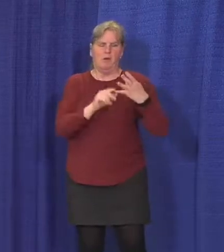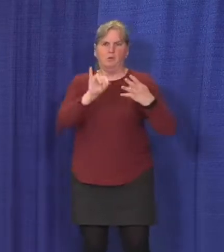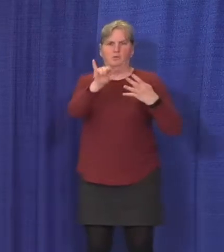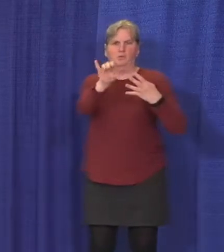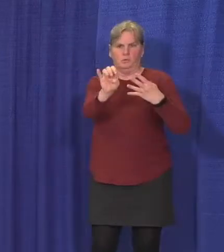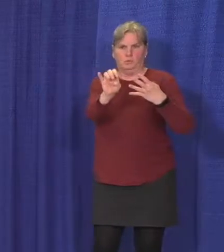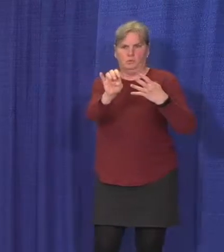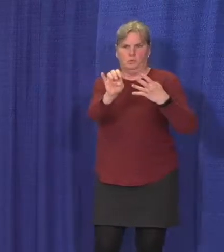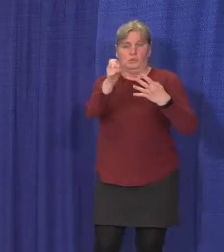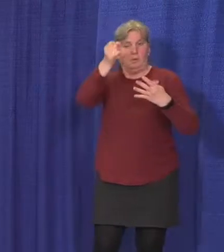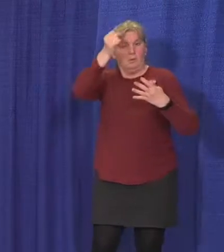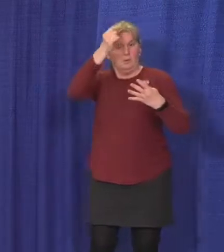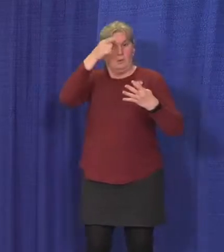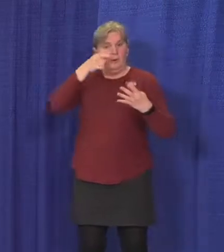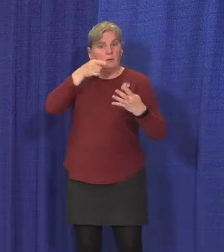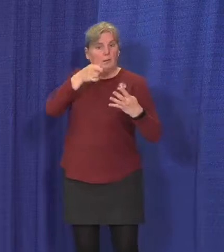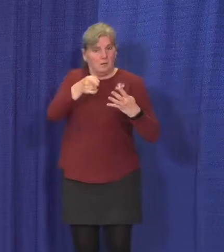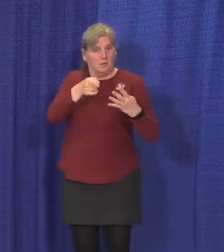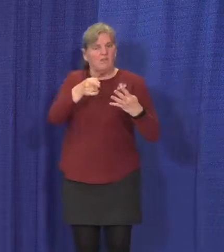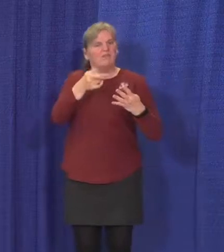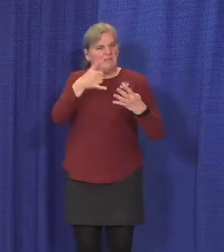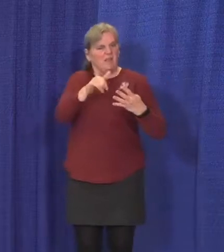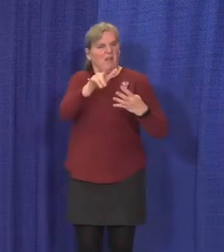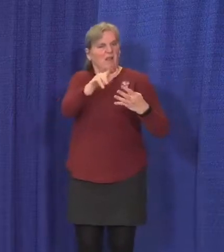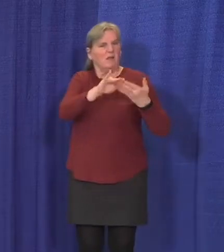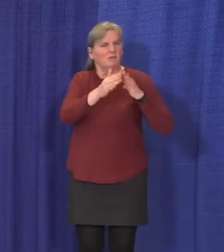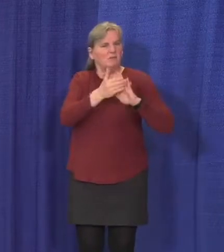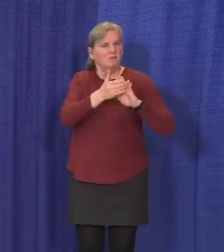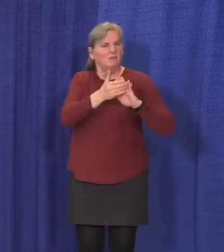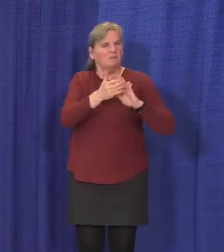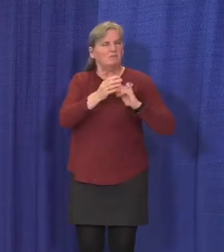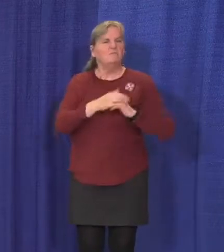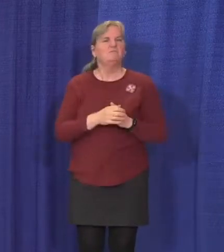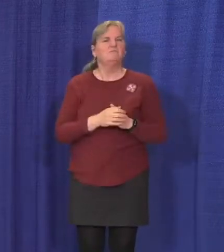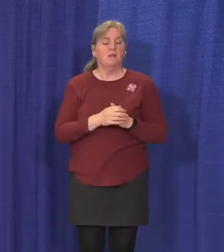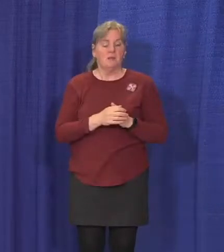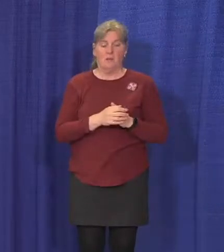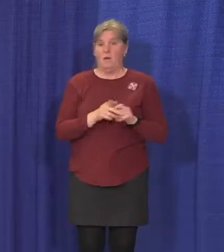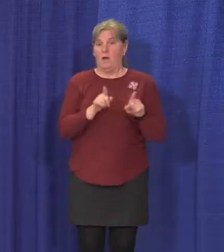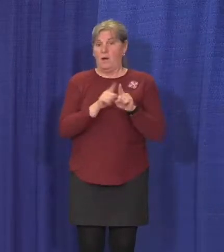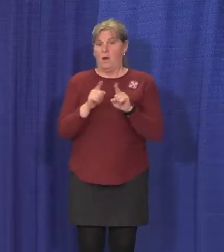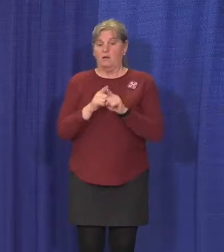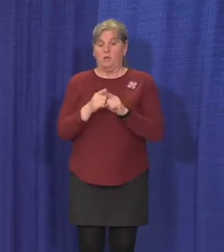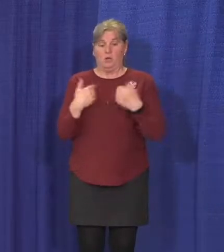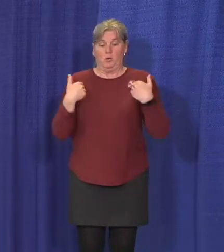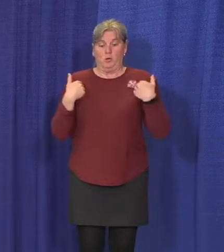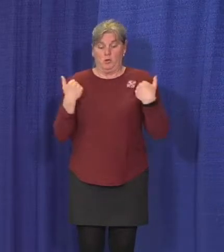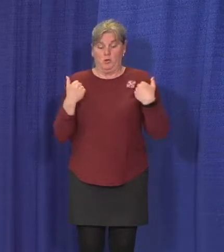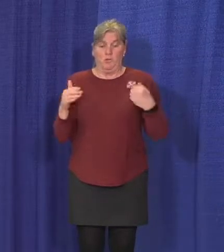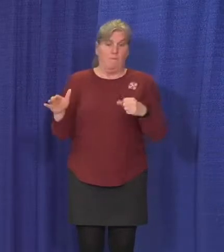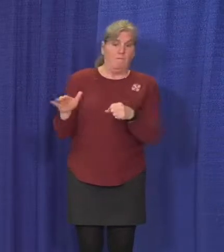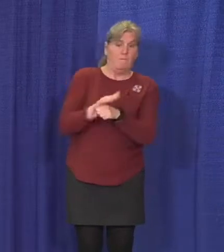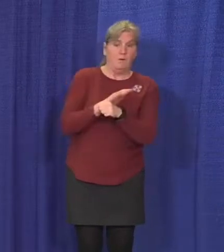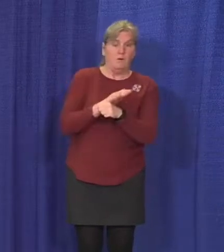of the school year and will youth are still in their communities. The plan will see you fully